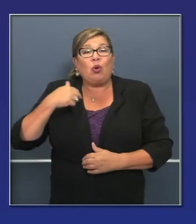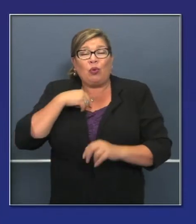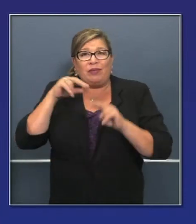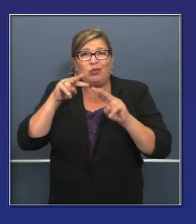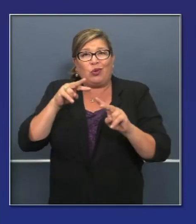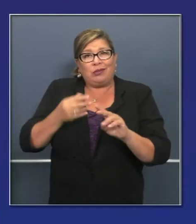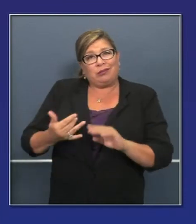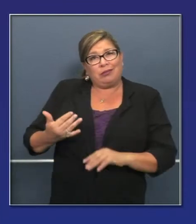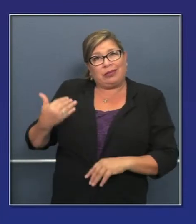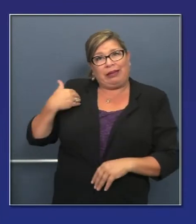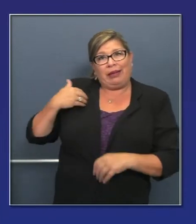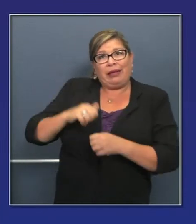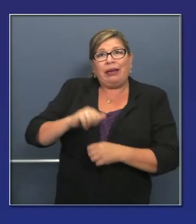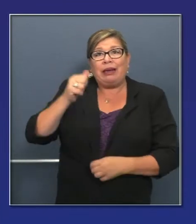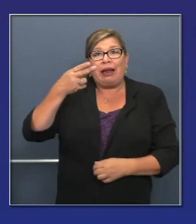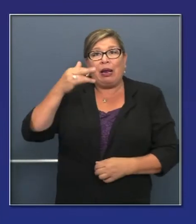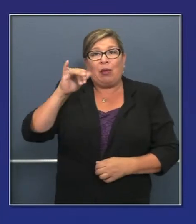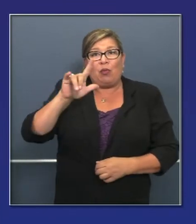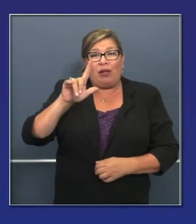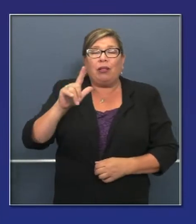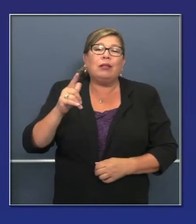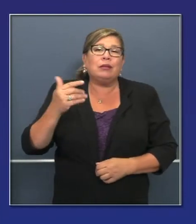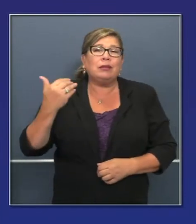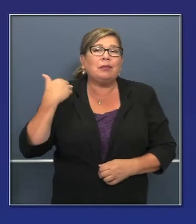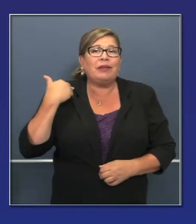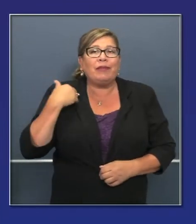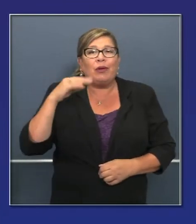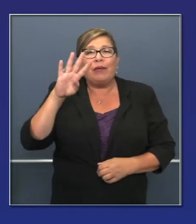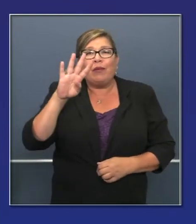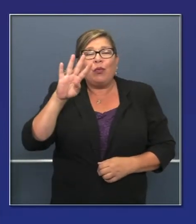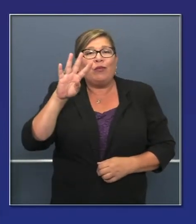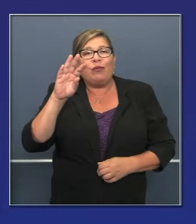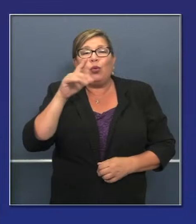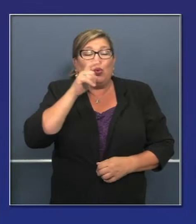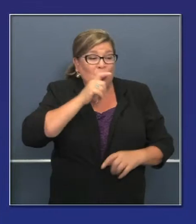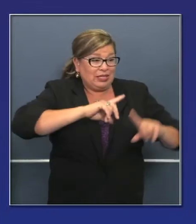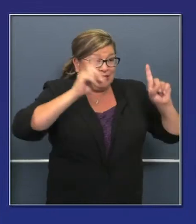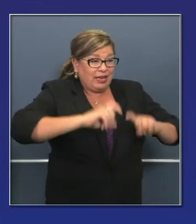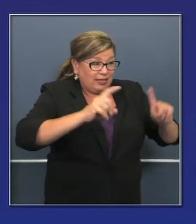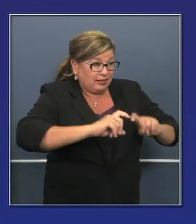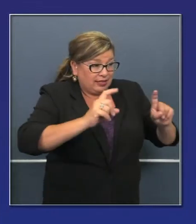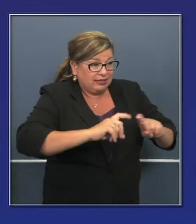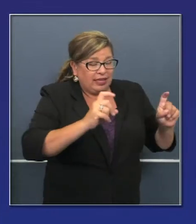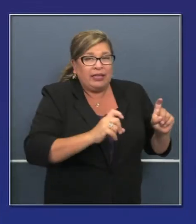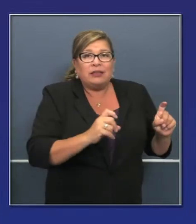had an experience of quite remarkable forty point eight percent of those that were tested over a 14